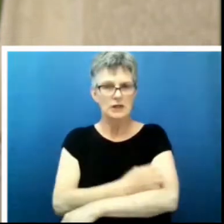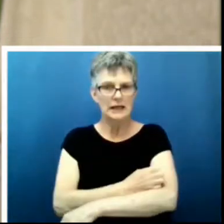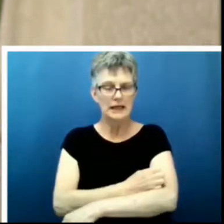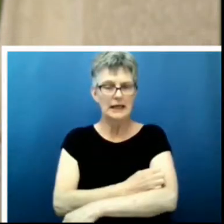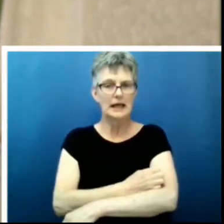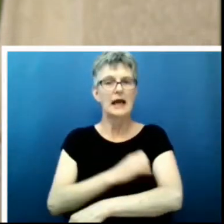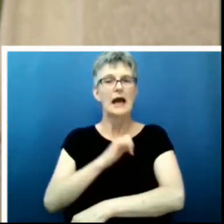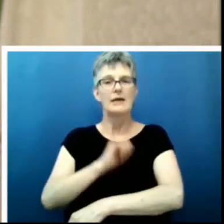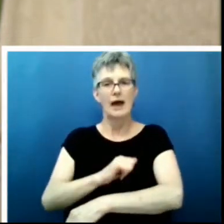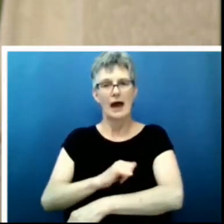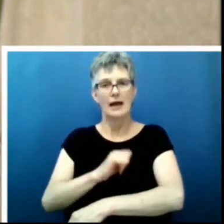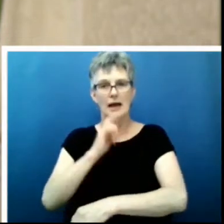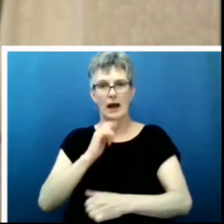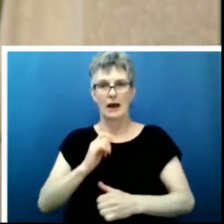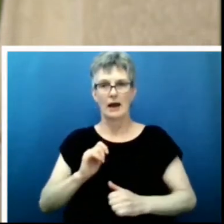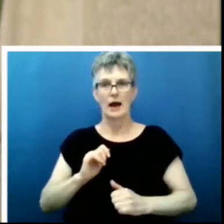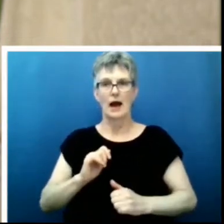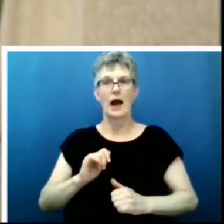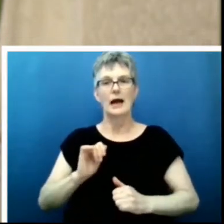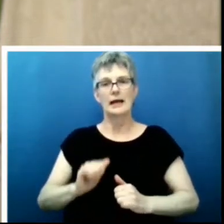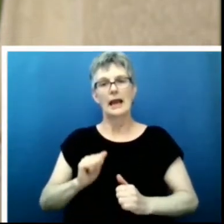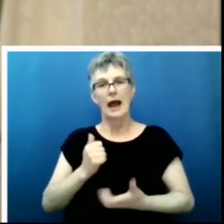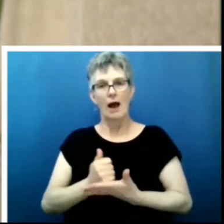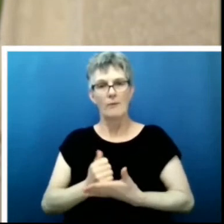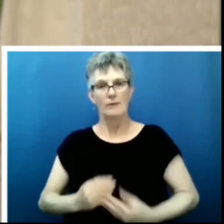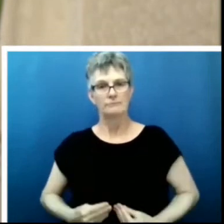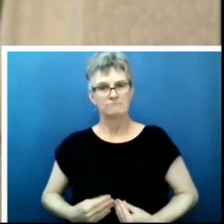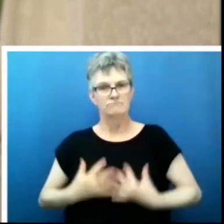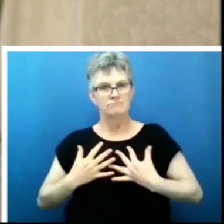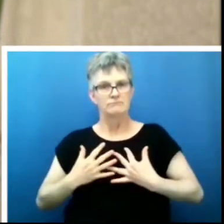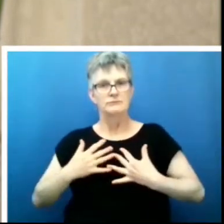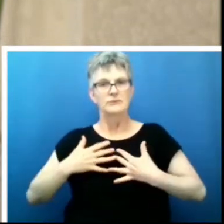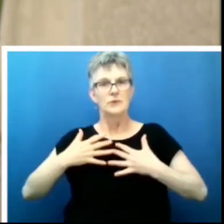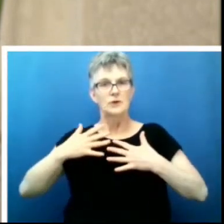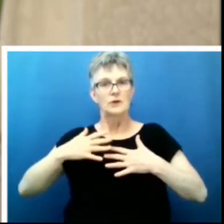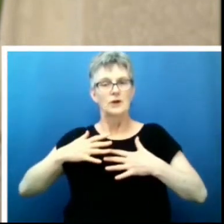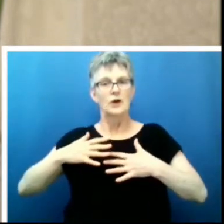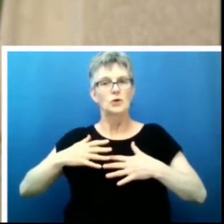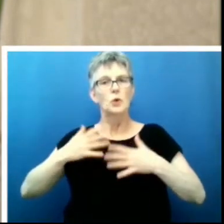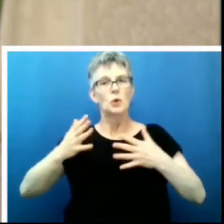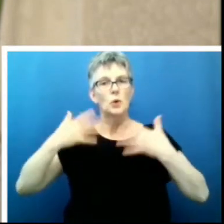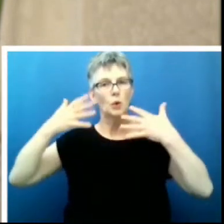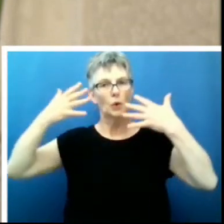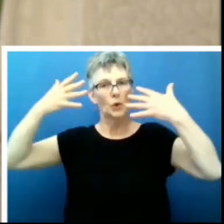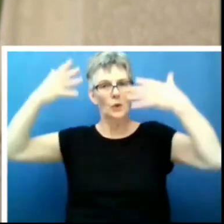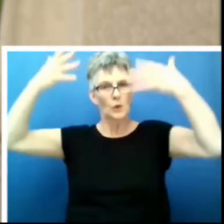So that's water up, fire down. Now, you can do this moving meditation